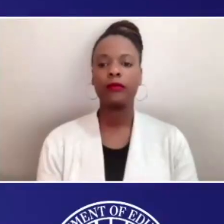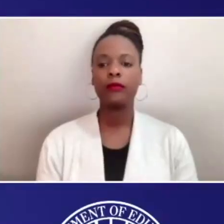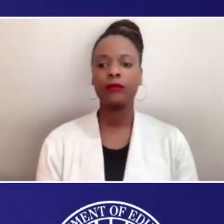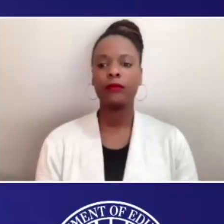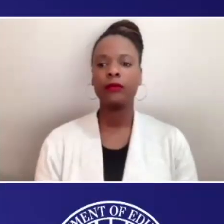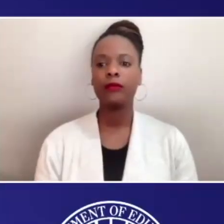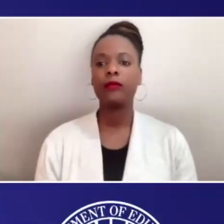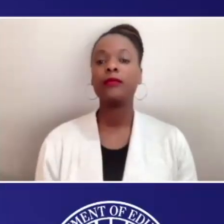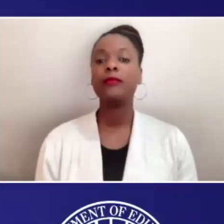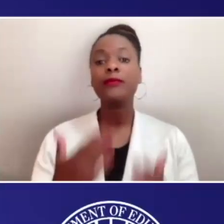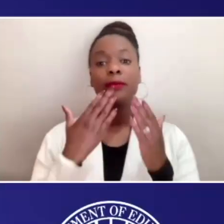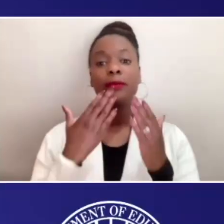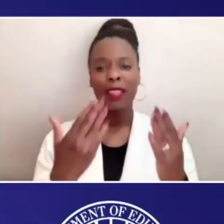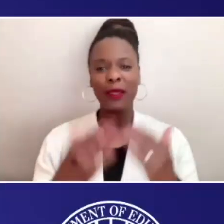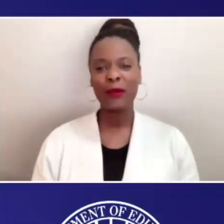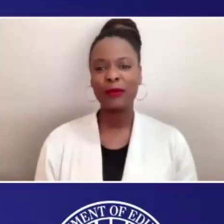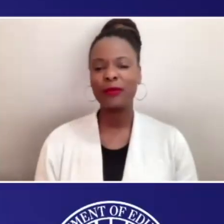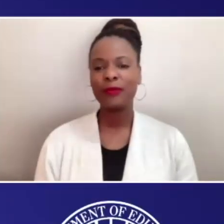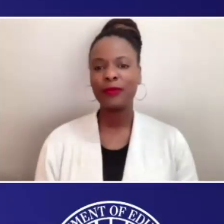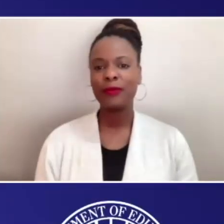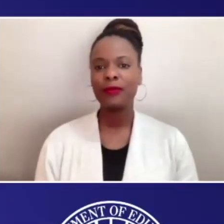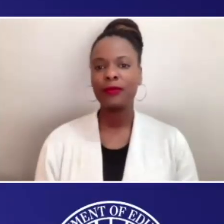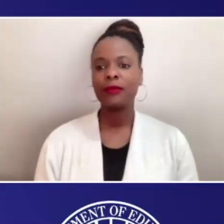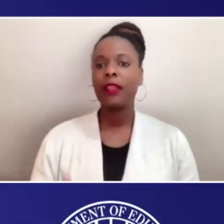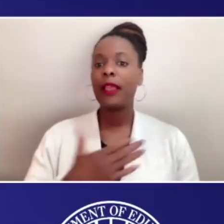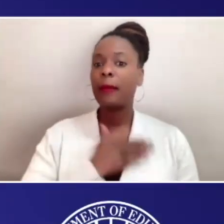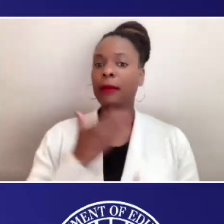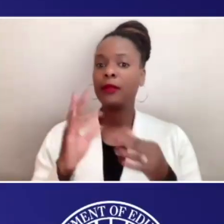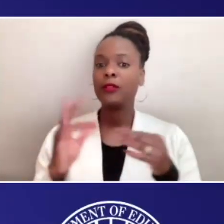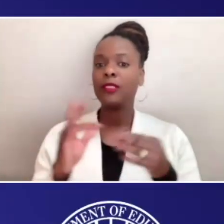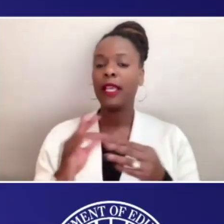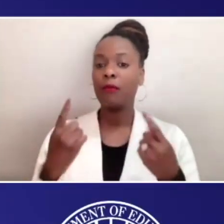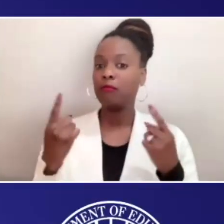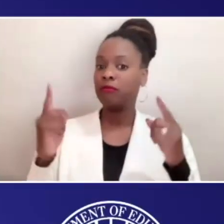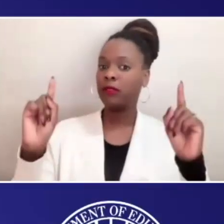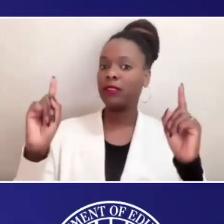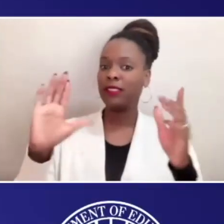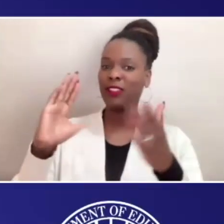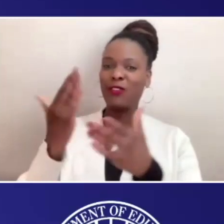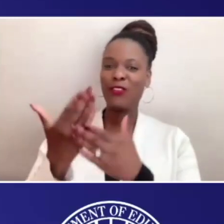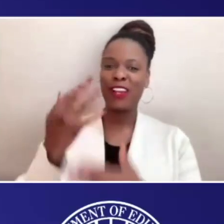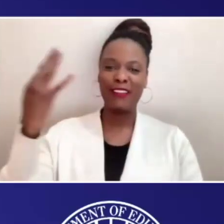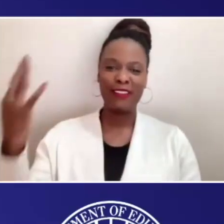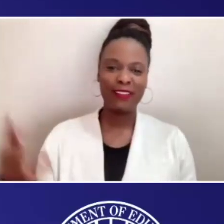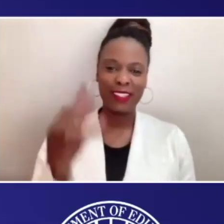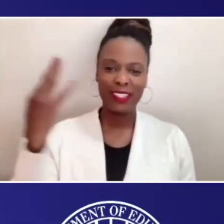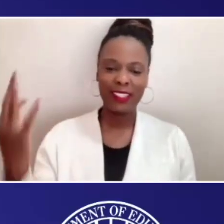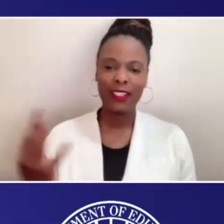Thank you, Annmarie. We are happy to report we have made it through Friday or made it to Friday. I want to be through Friday,